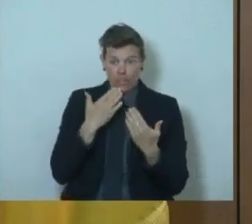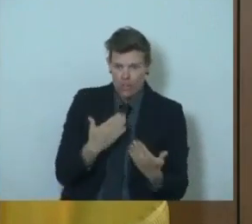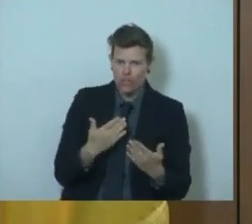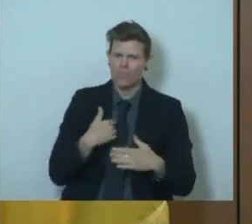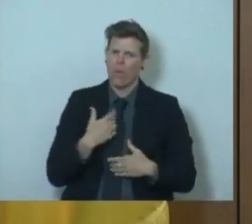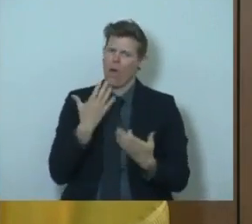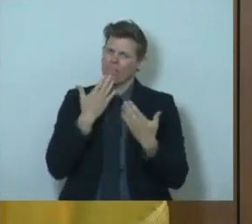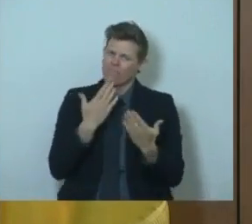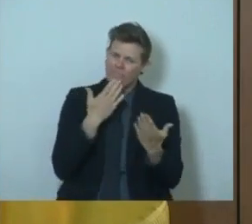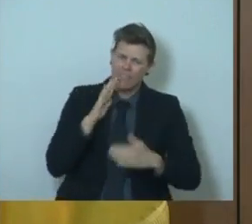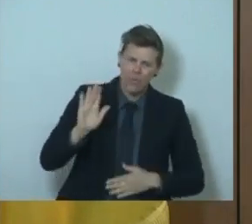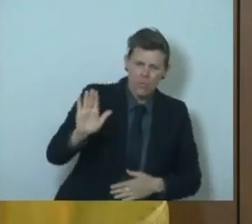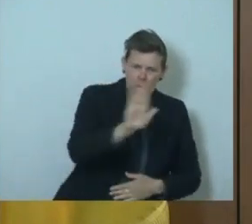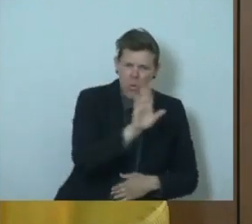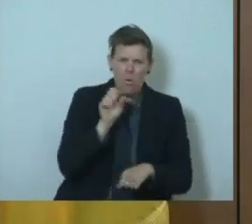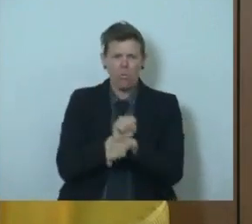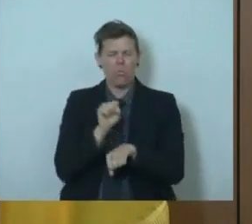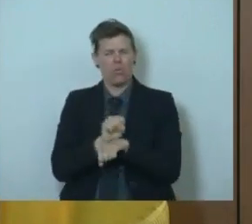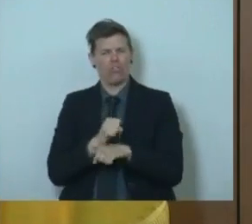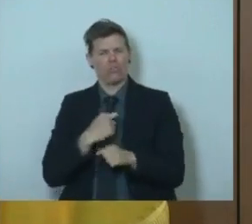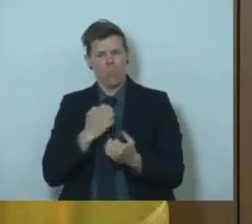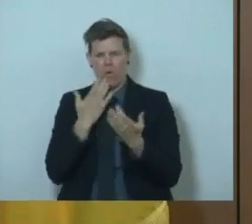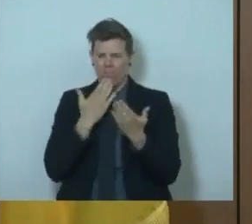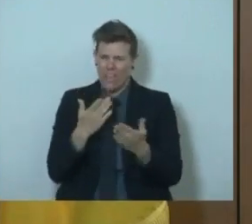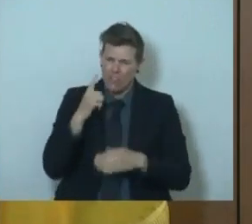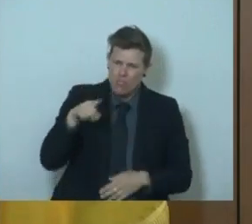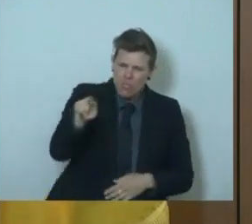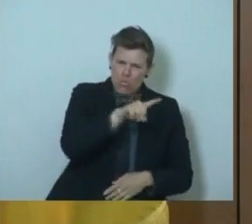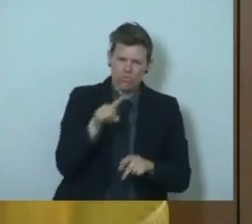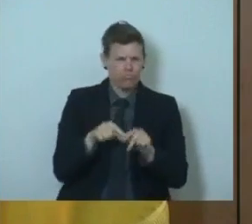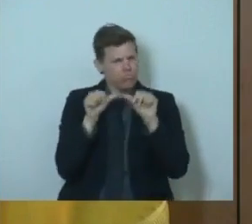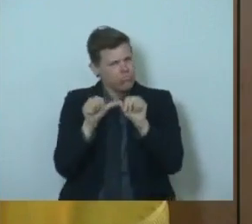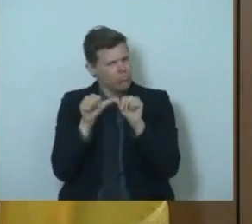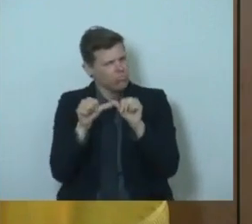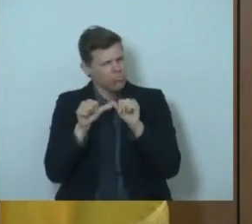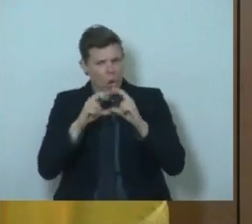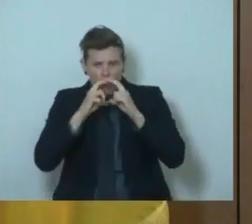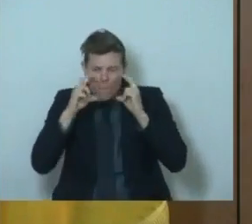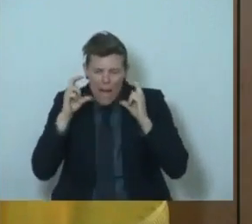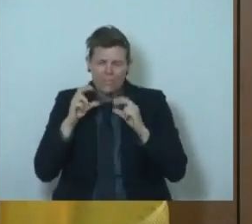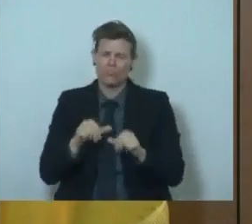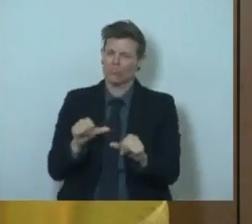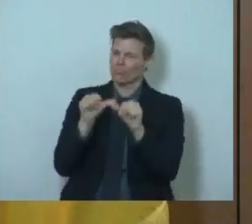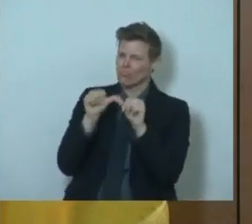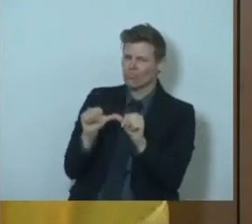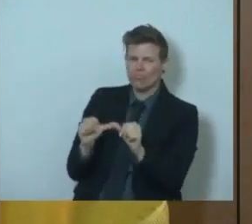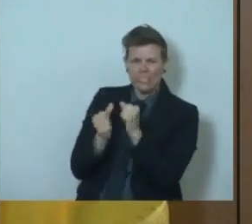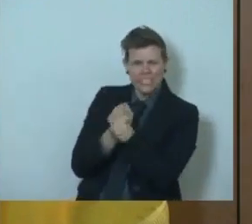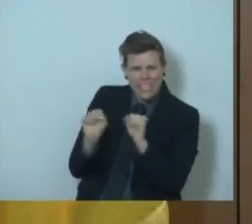WE ARE ON TRACK. I WANT TO THANK YOU FOR DOING YOUR WORK.